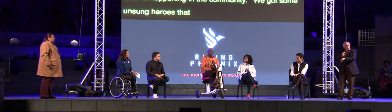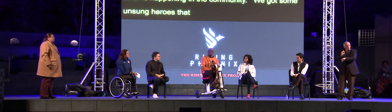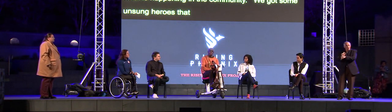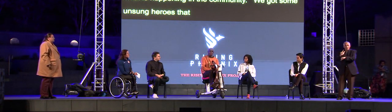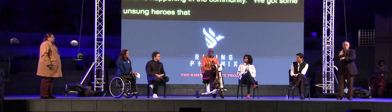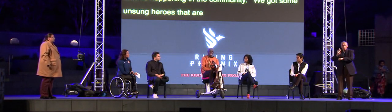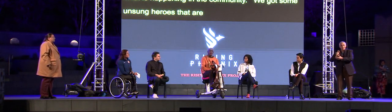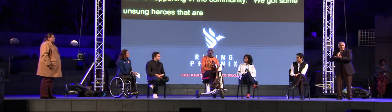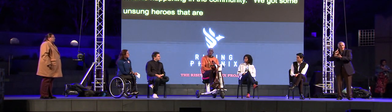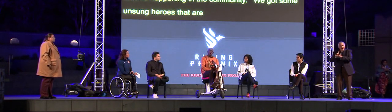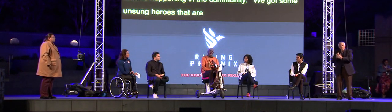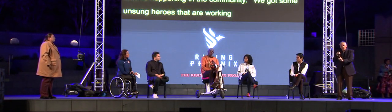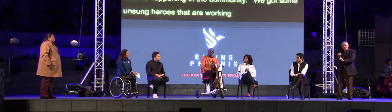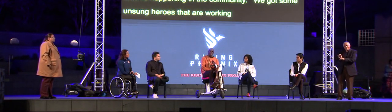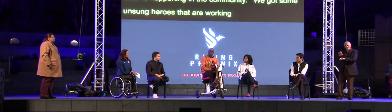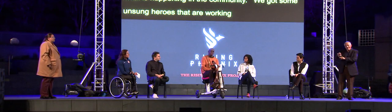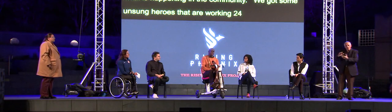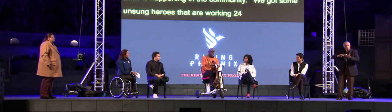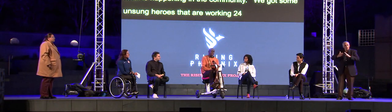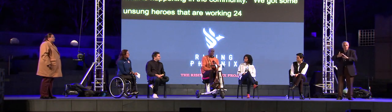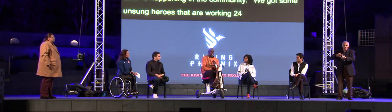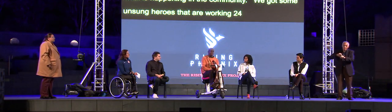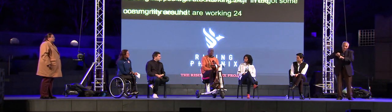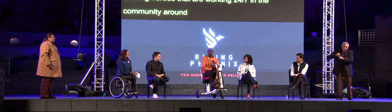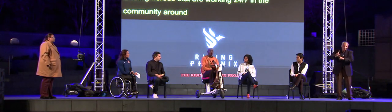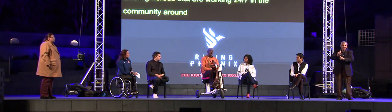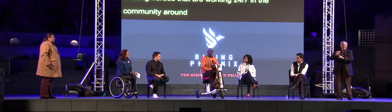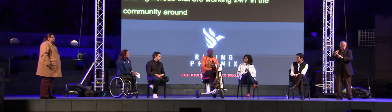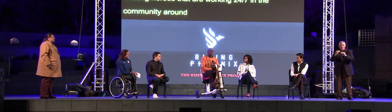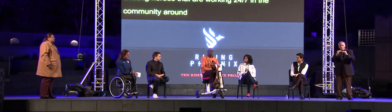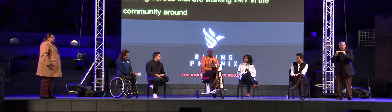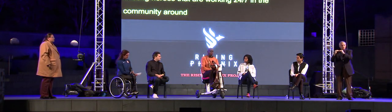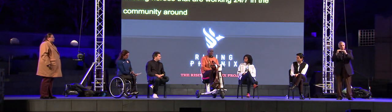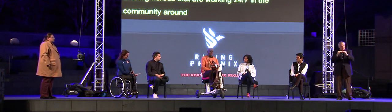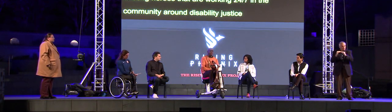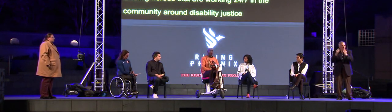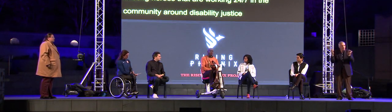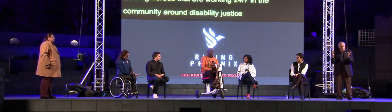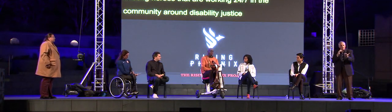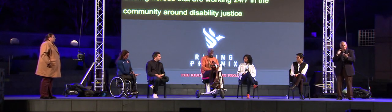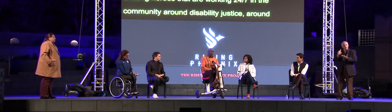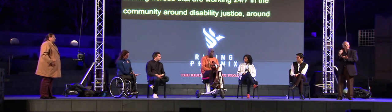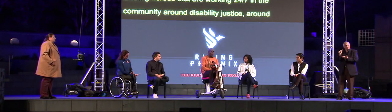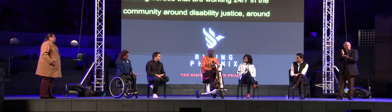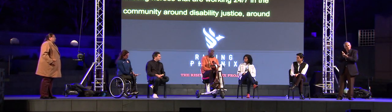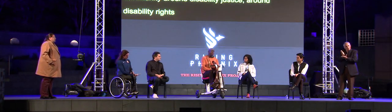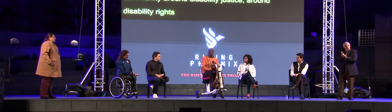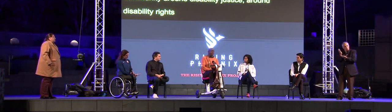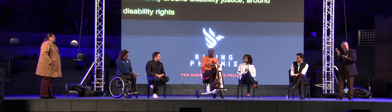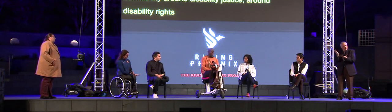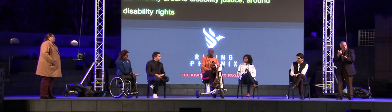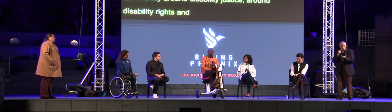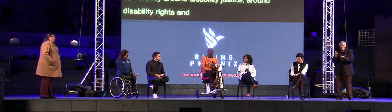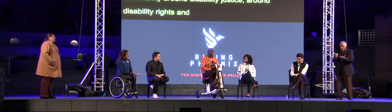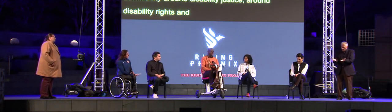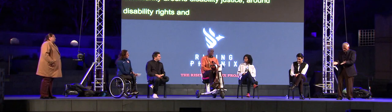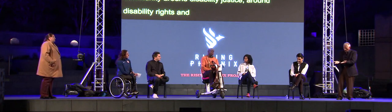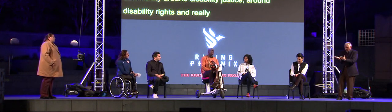in the community around disability justice, around disability rights, and really uplifting them